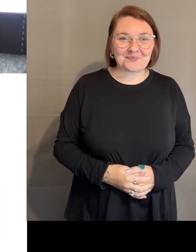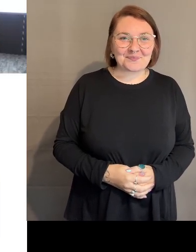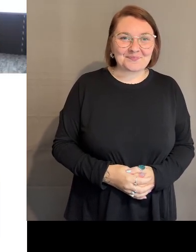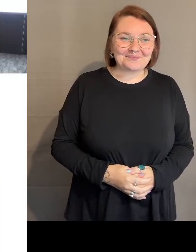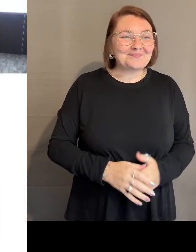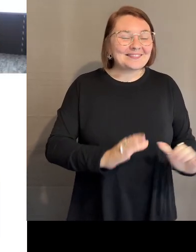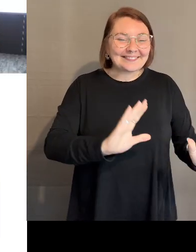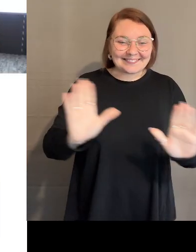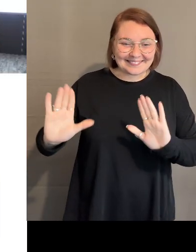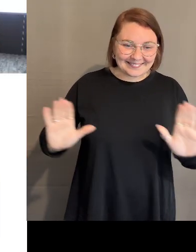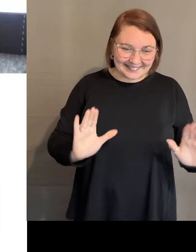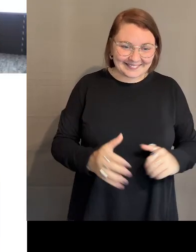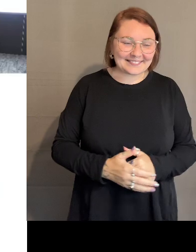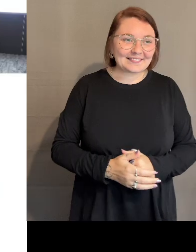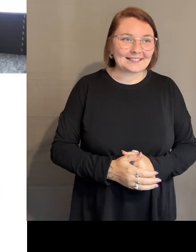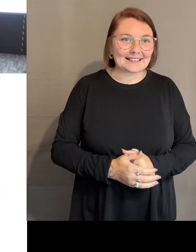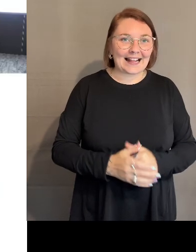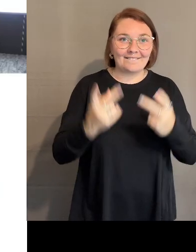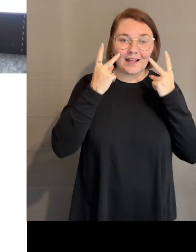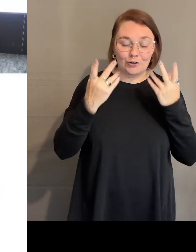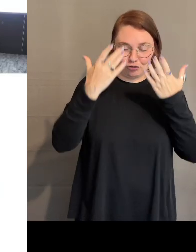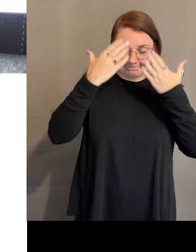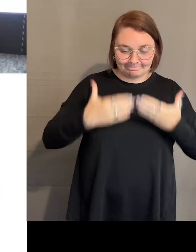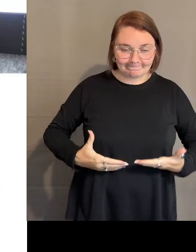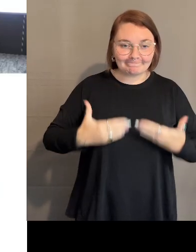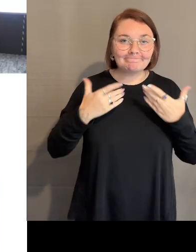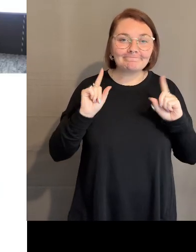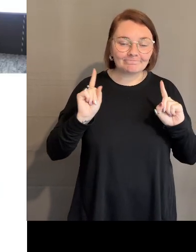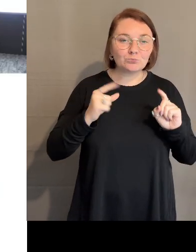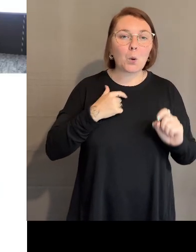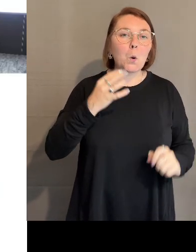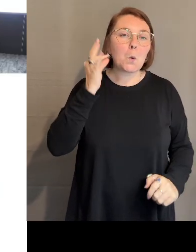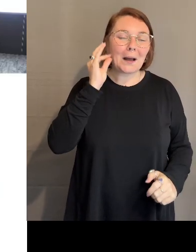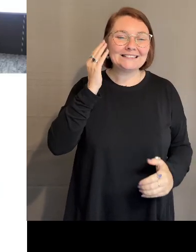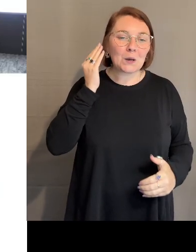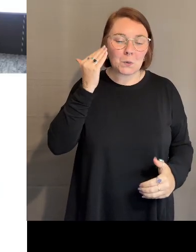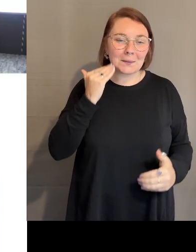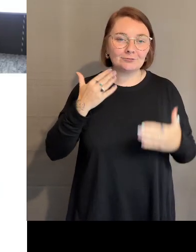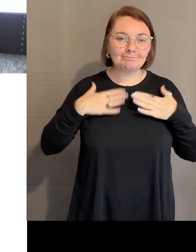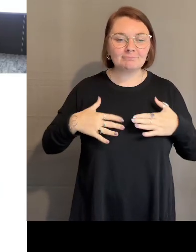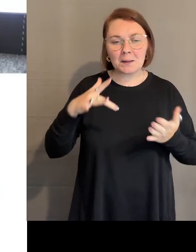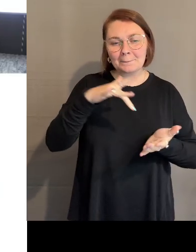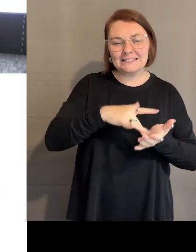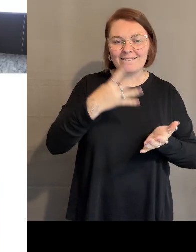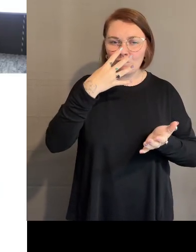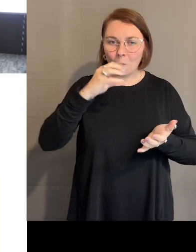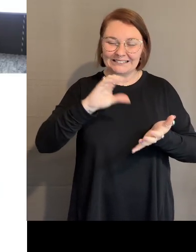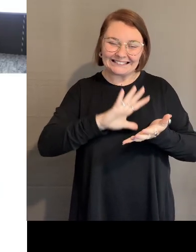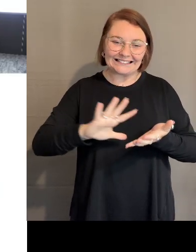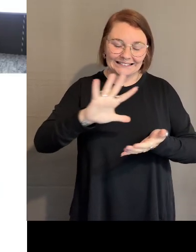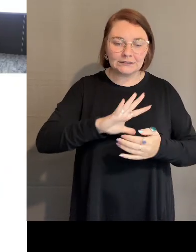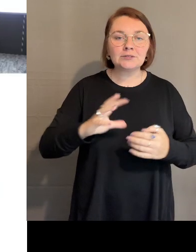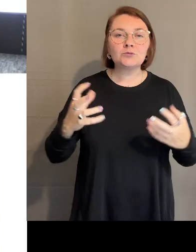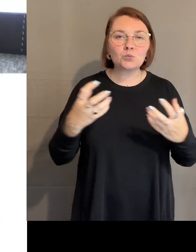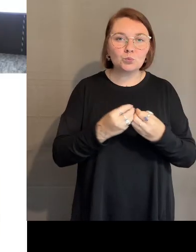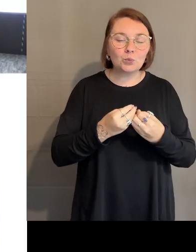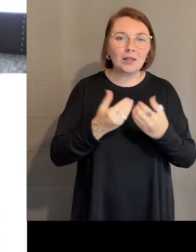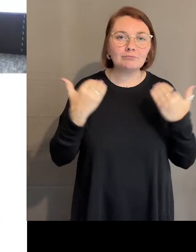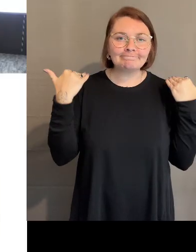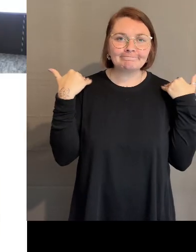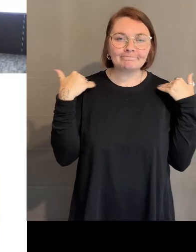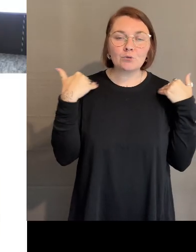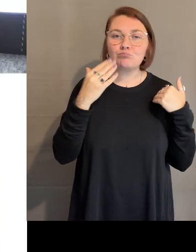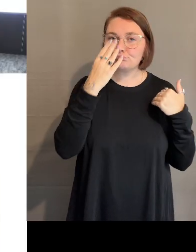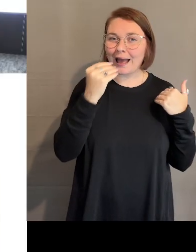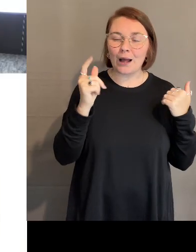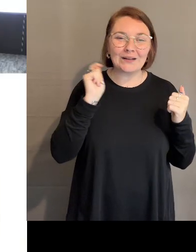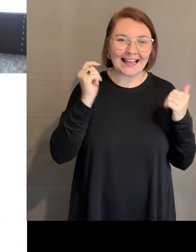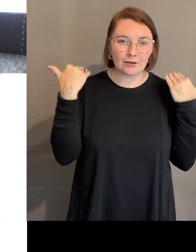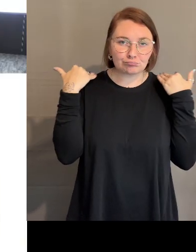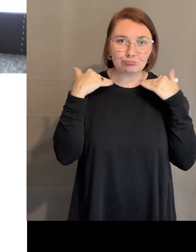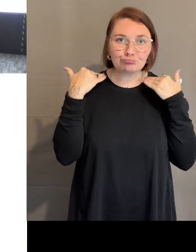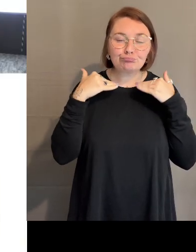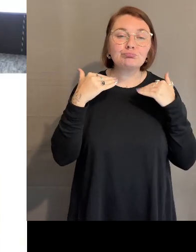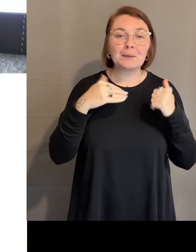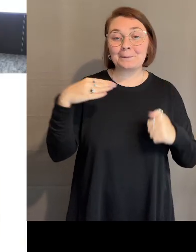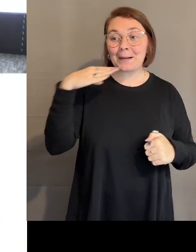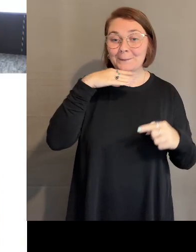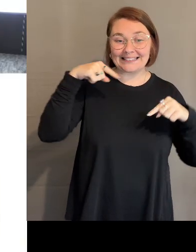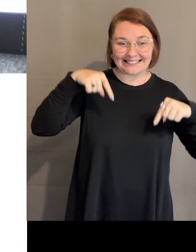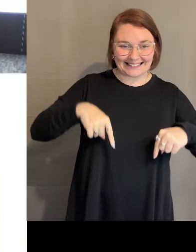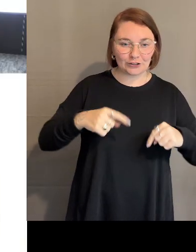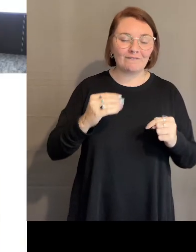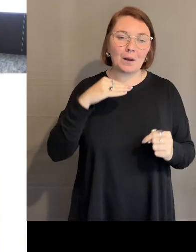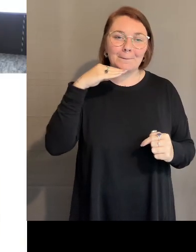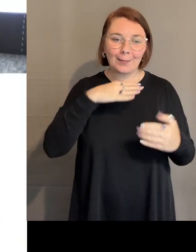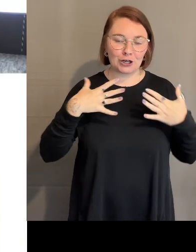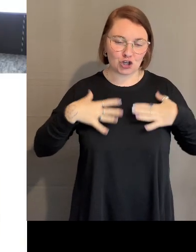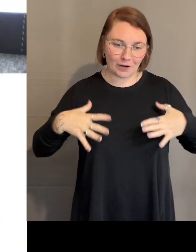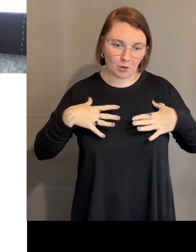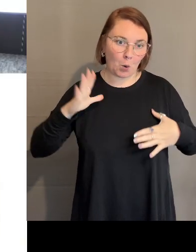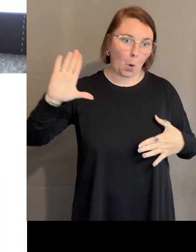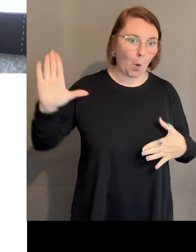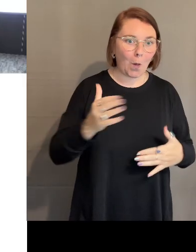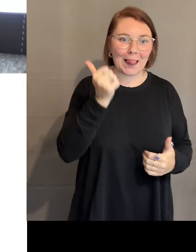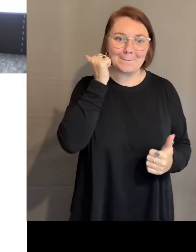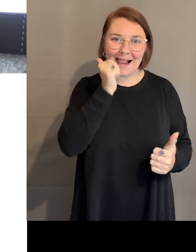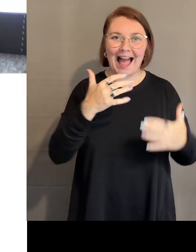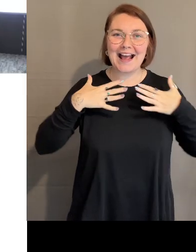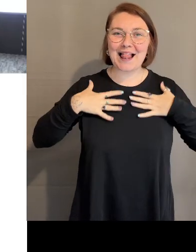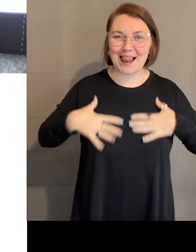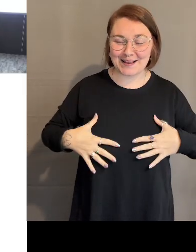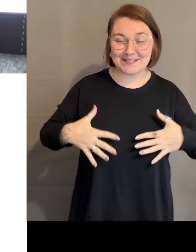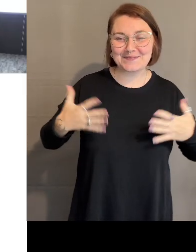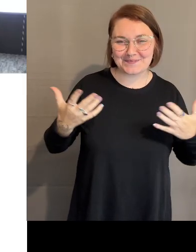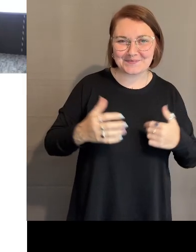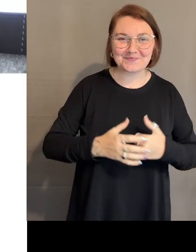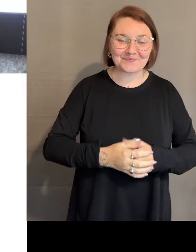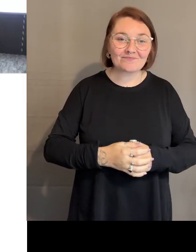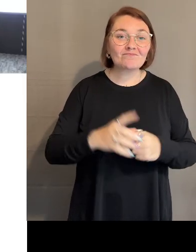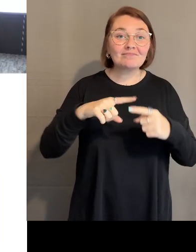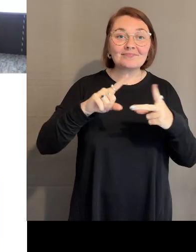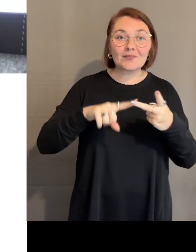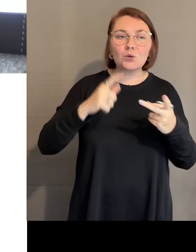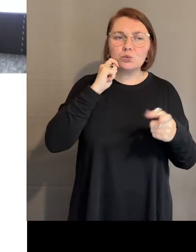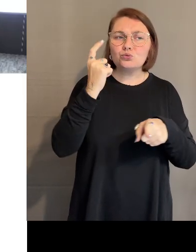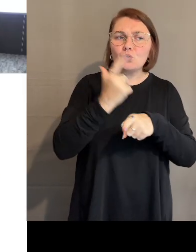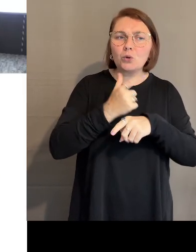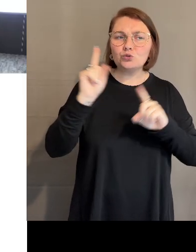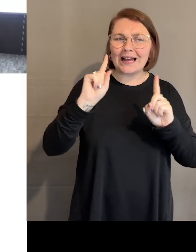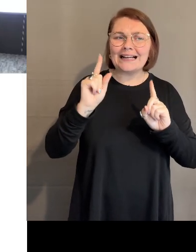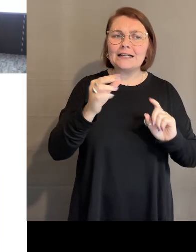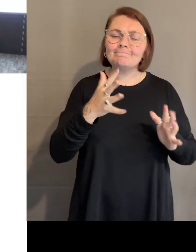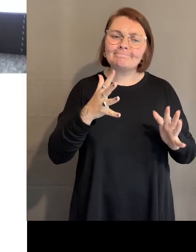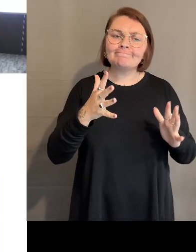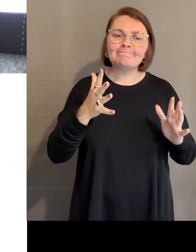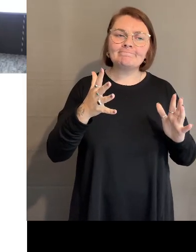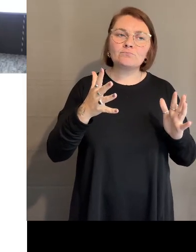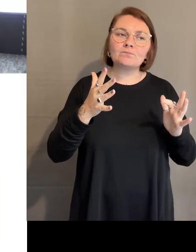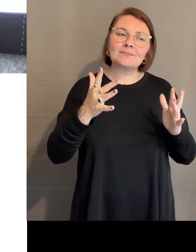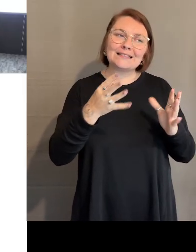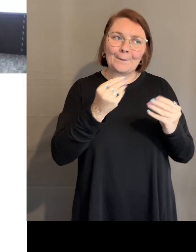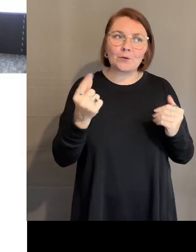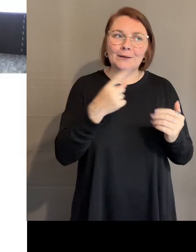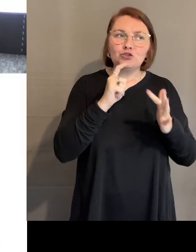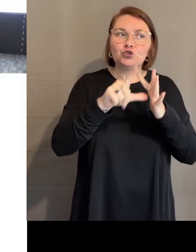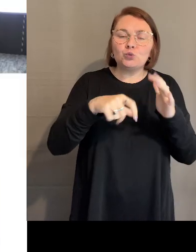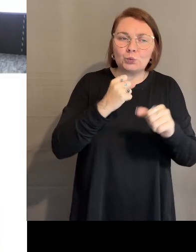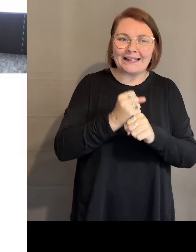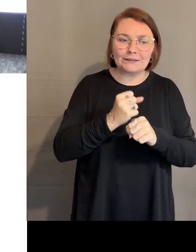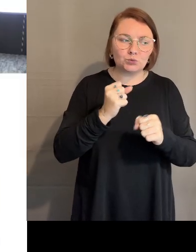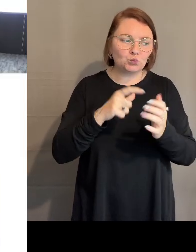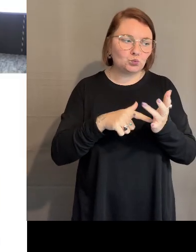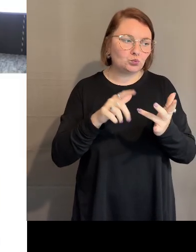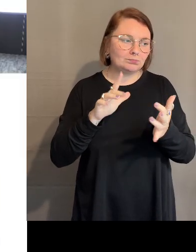Hi, everybody. So, as a visual description, I'm a white woman in my mid-40s with, shoulder-length brown hair. We're in Melbourne today, so I've got the Melbourne uniform of all black clothes on. And I'm going to talk today, sort of, really, something we've been doing to engage with